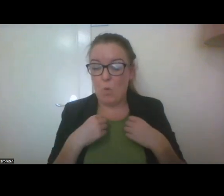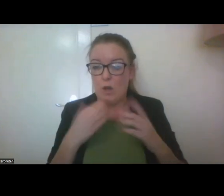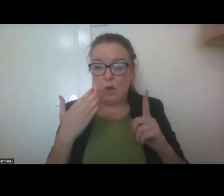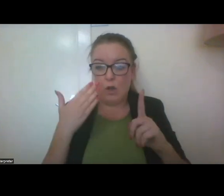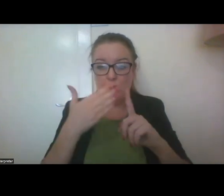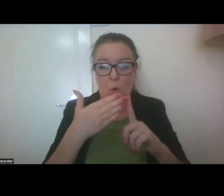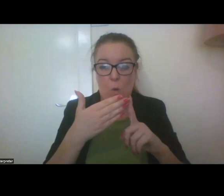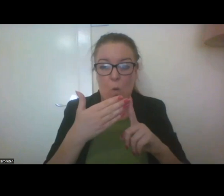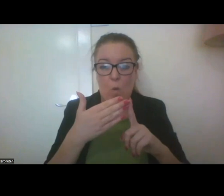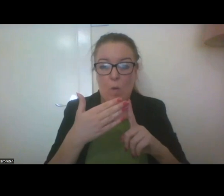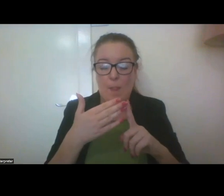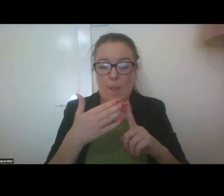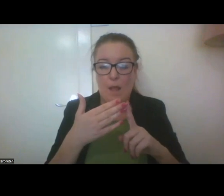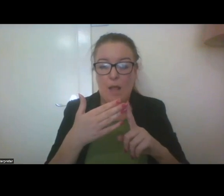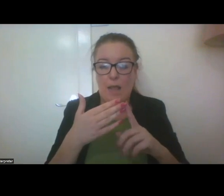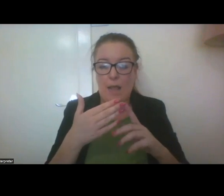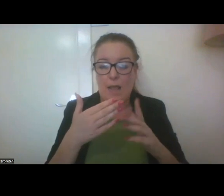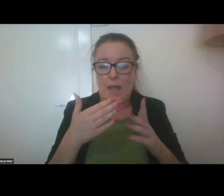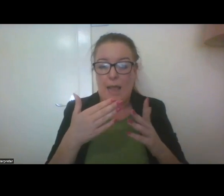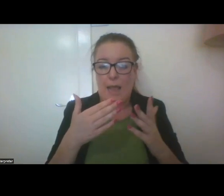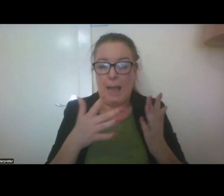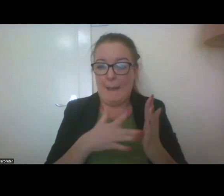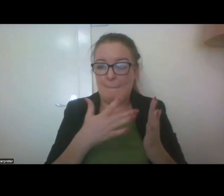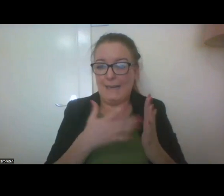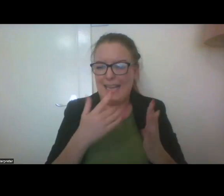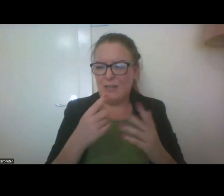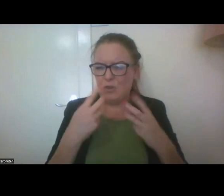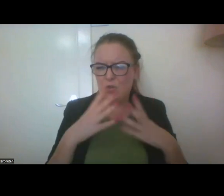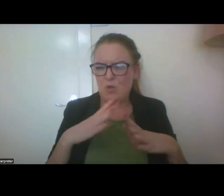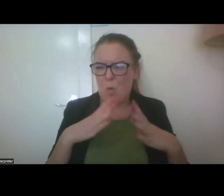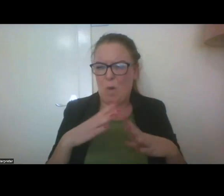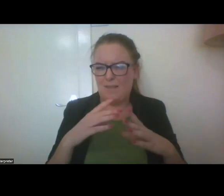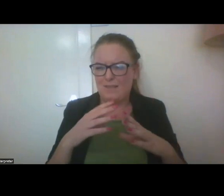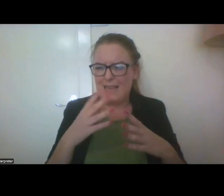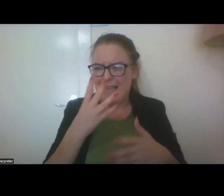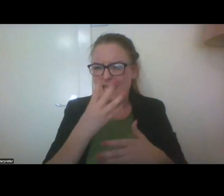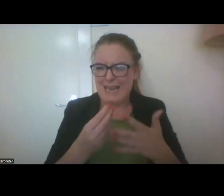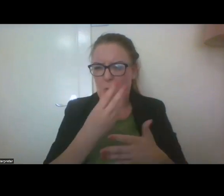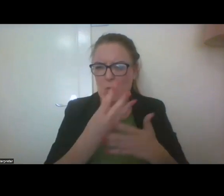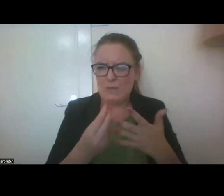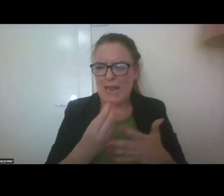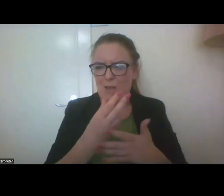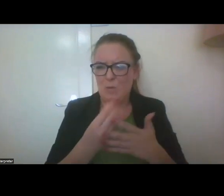they don't want their students downloading millions of other applications. So, what they've actually developed is a way that they can